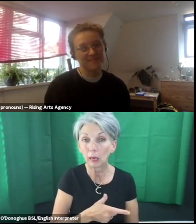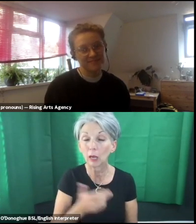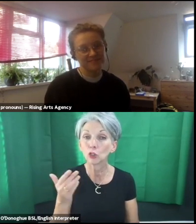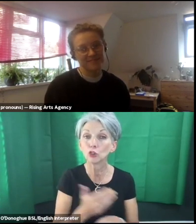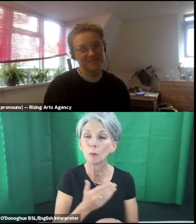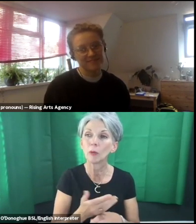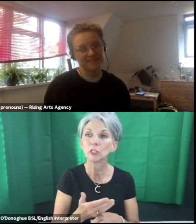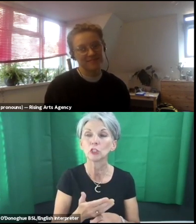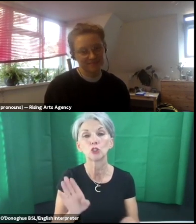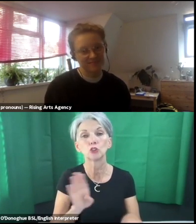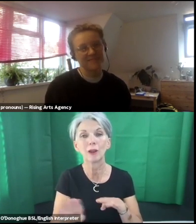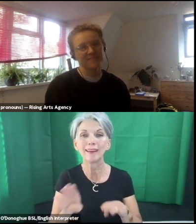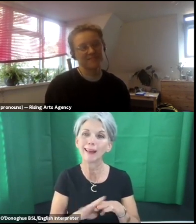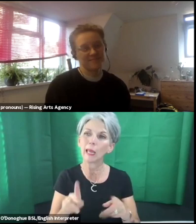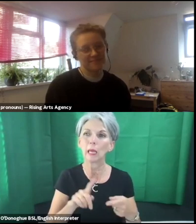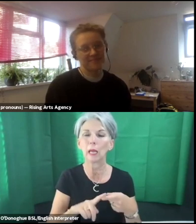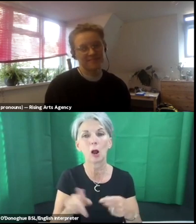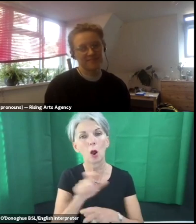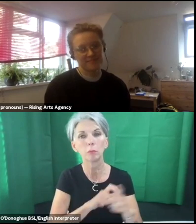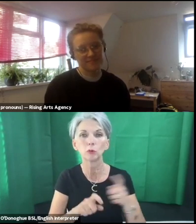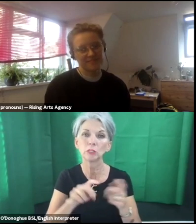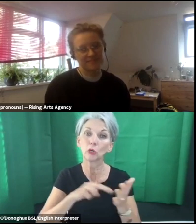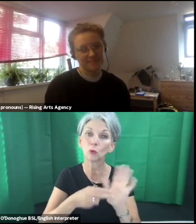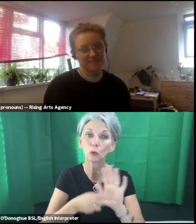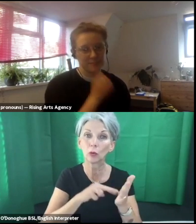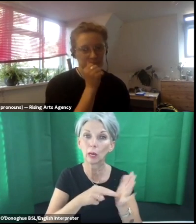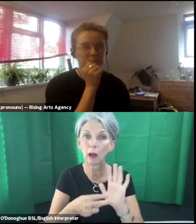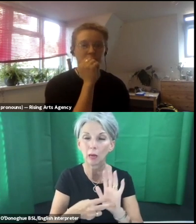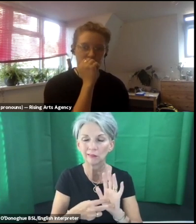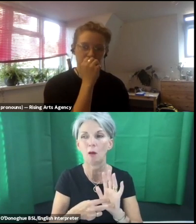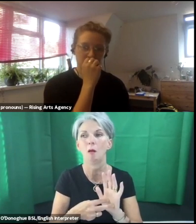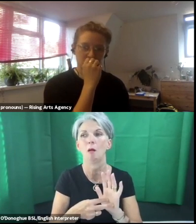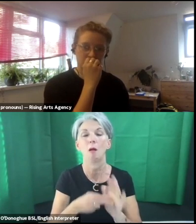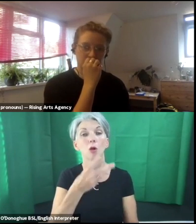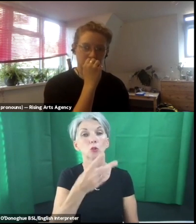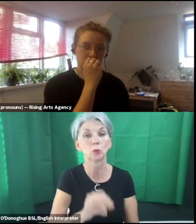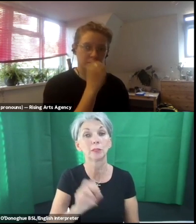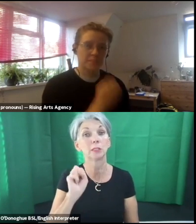community organiser in 2012 where I learned some of the basics and